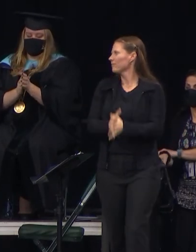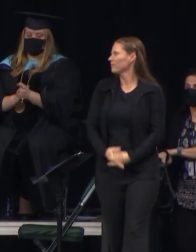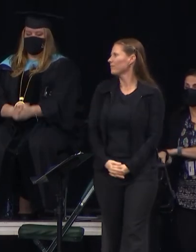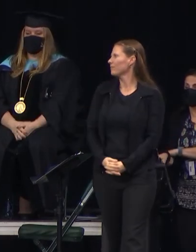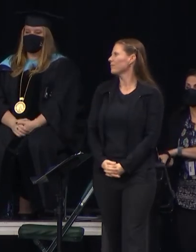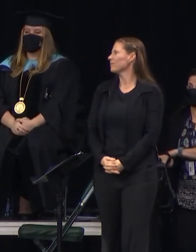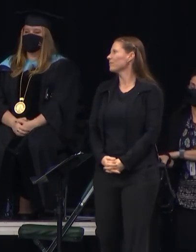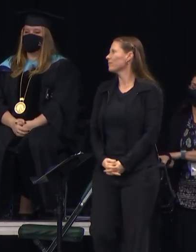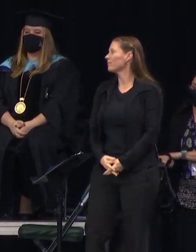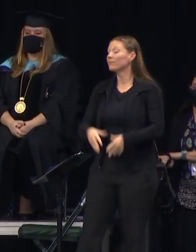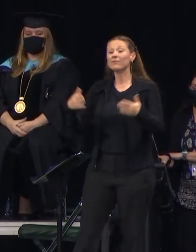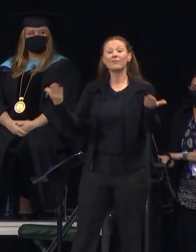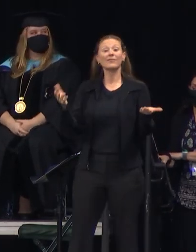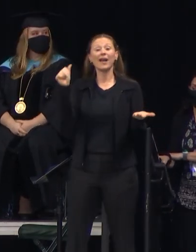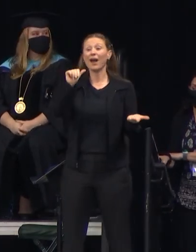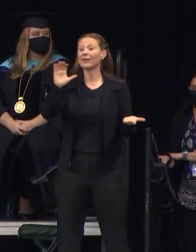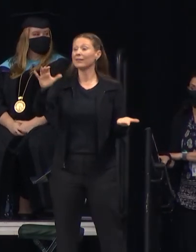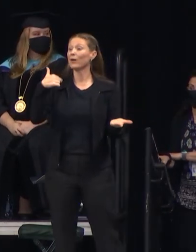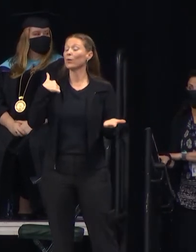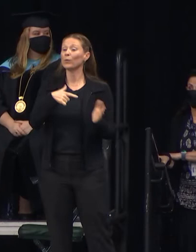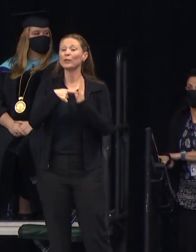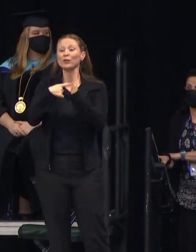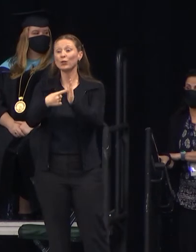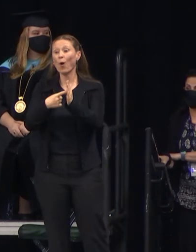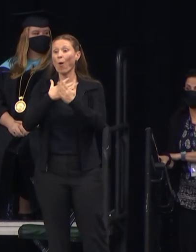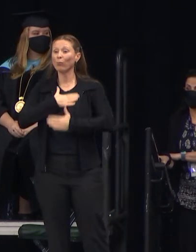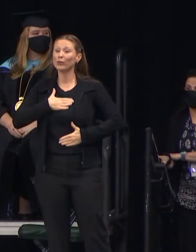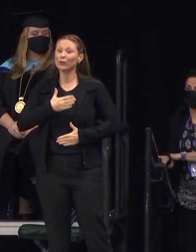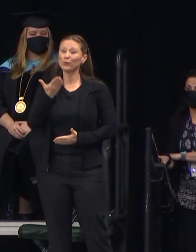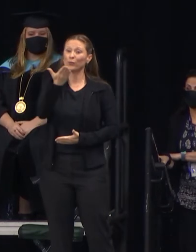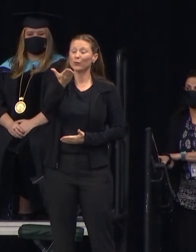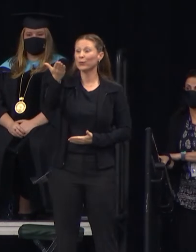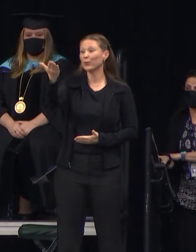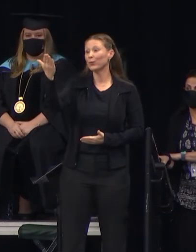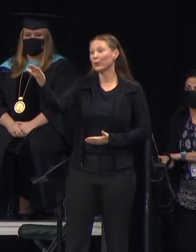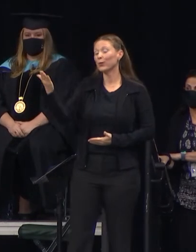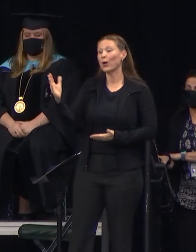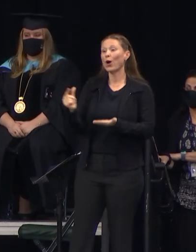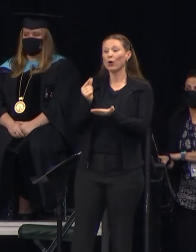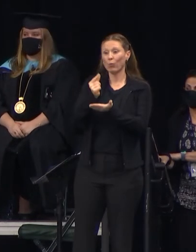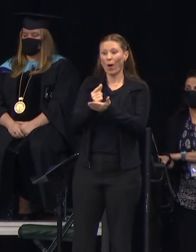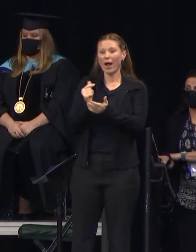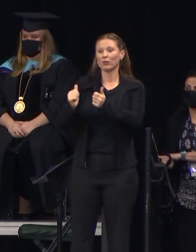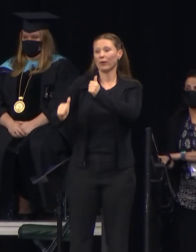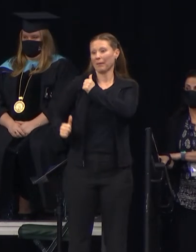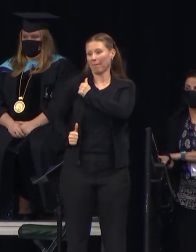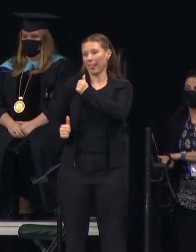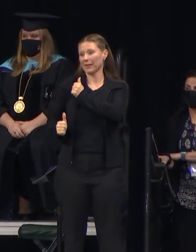At ACC, we are showing our appreciation to you, our graduating service members and veterans, with a symbolic medallion.